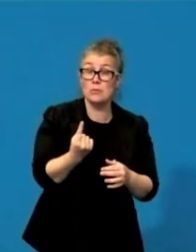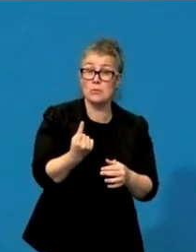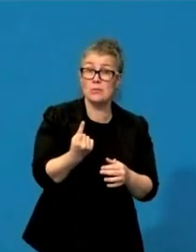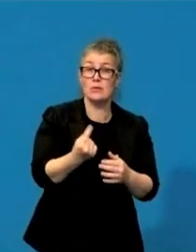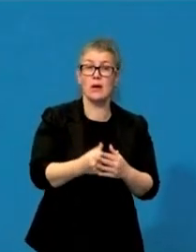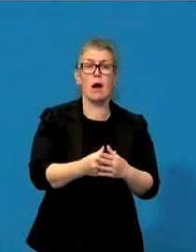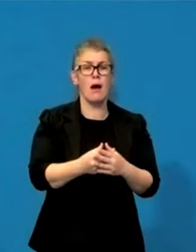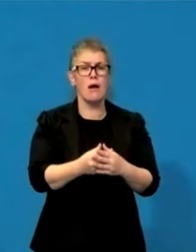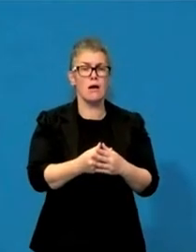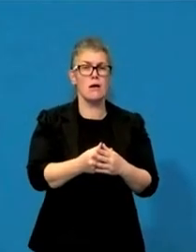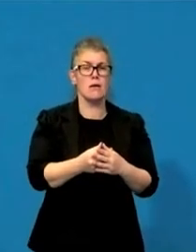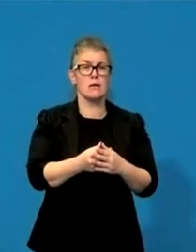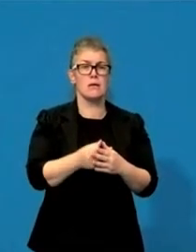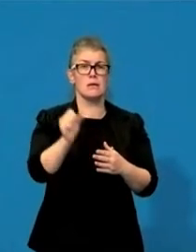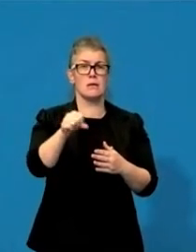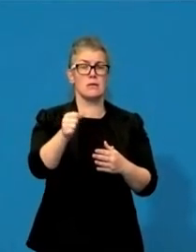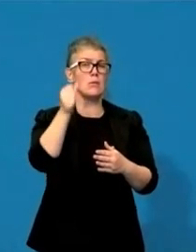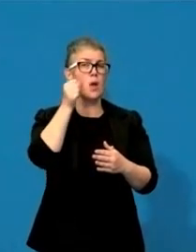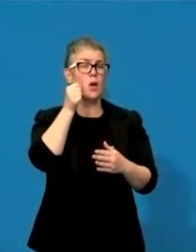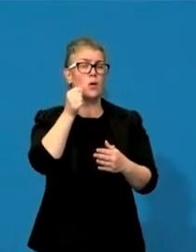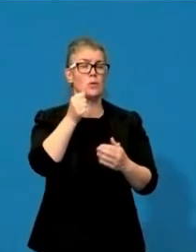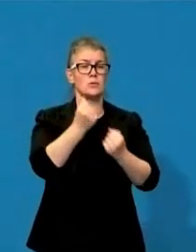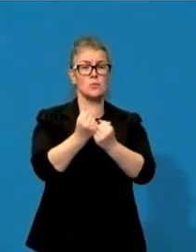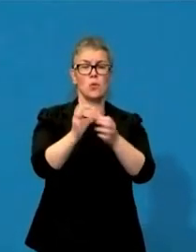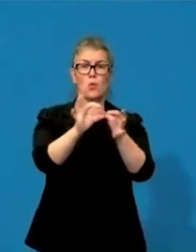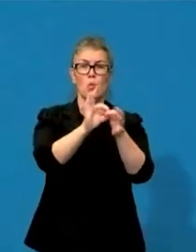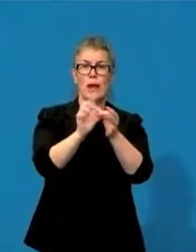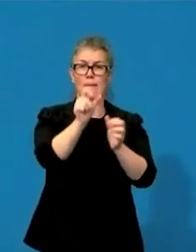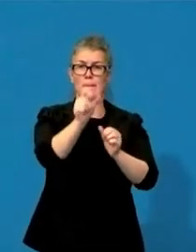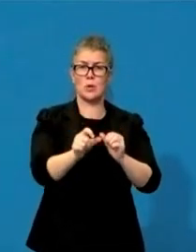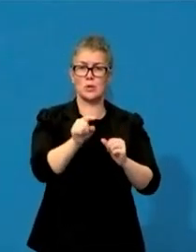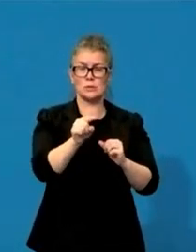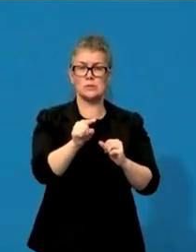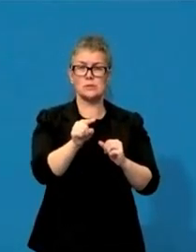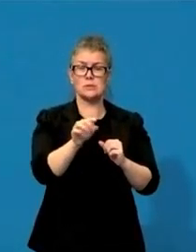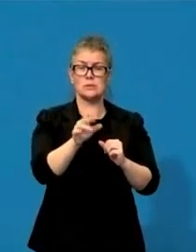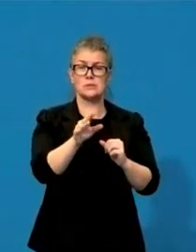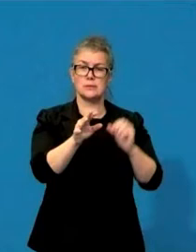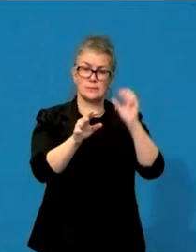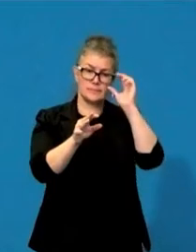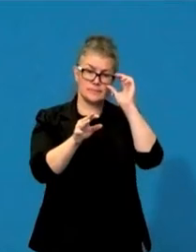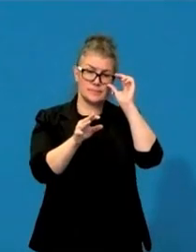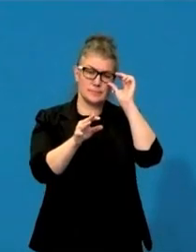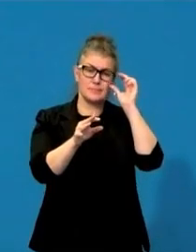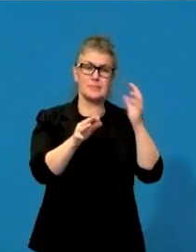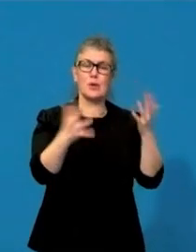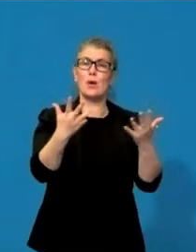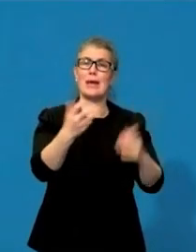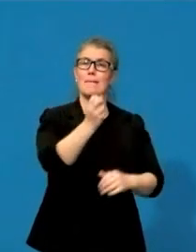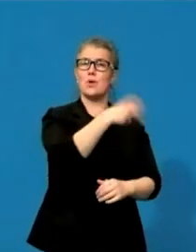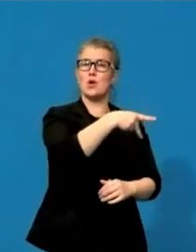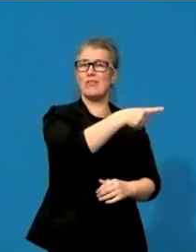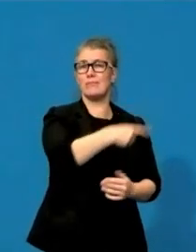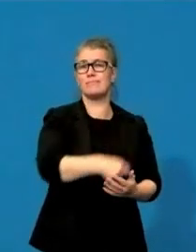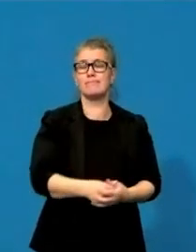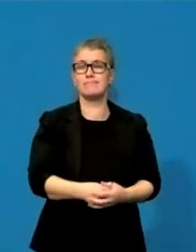I - we know the support coordinator, he's - he sits in Perth, which is over